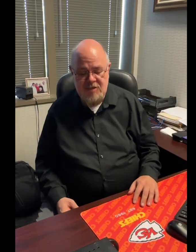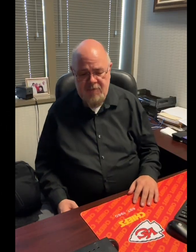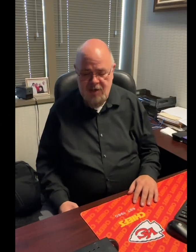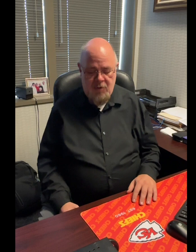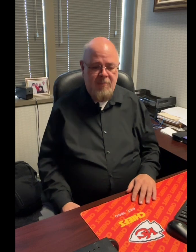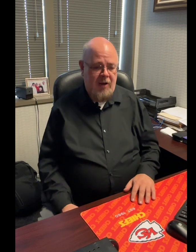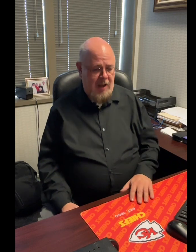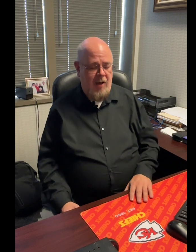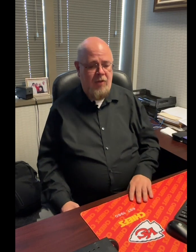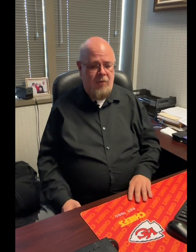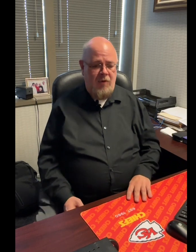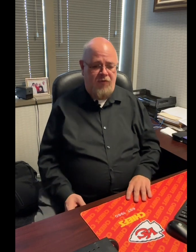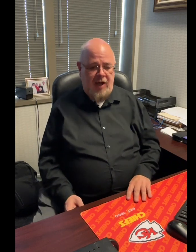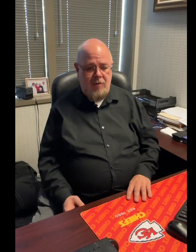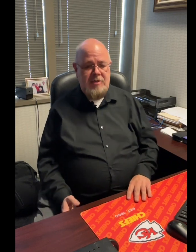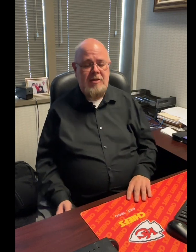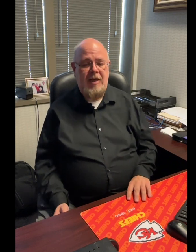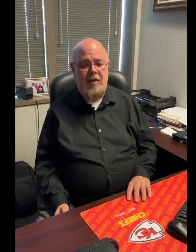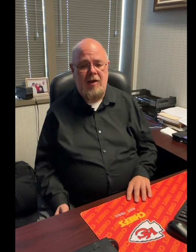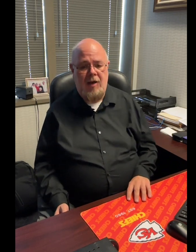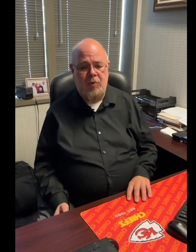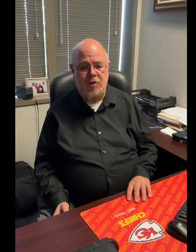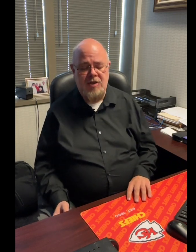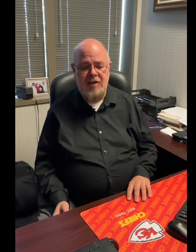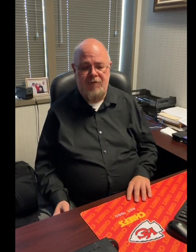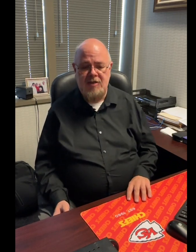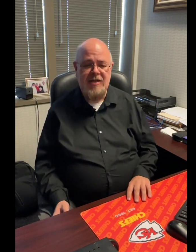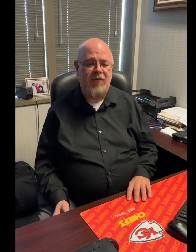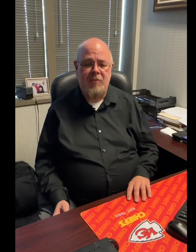Specifically with mental health, we found that approaching deafness not from